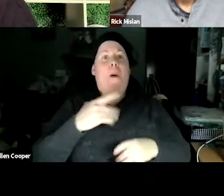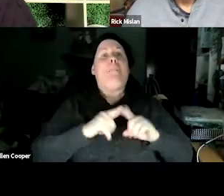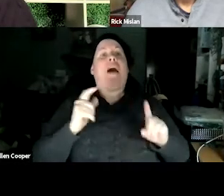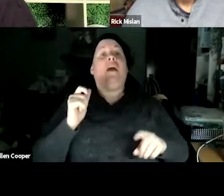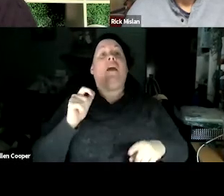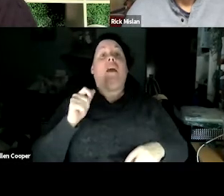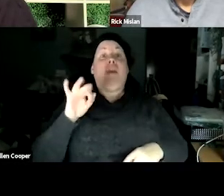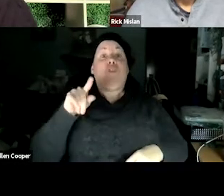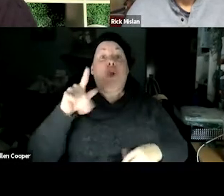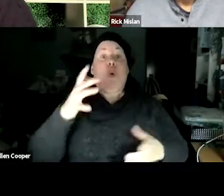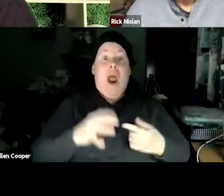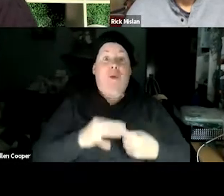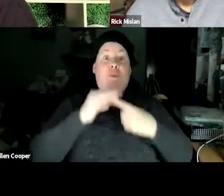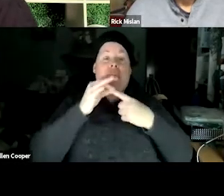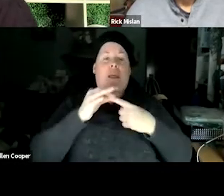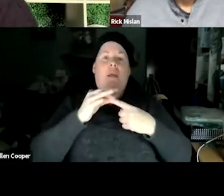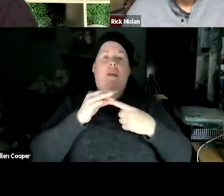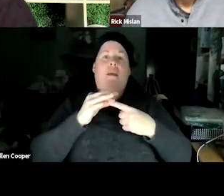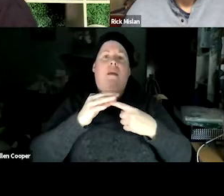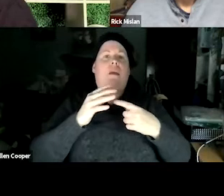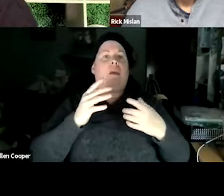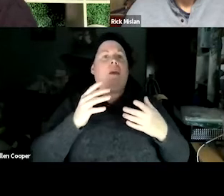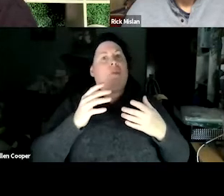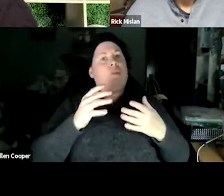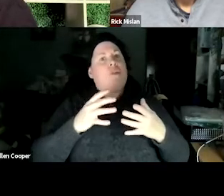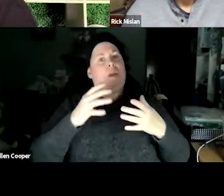you know you got a lot of competition to really separate yourself at the top and